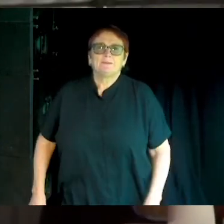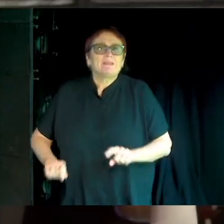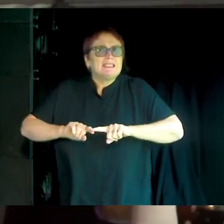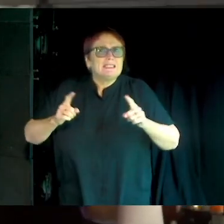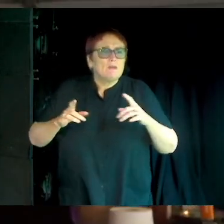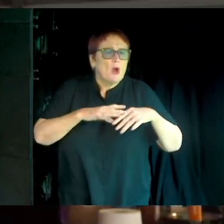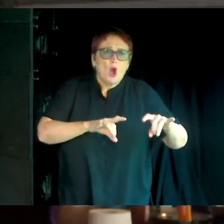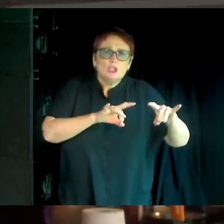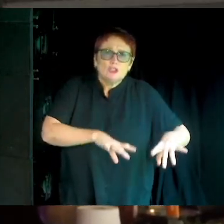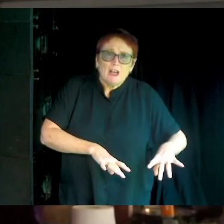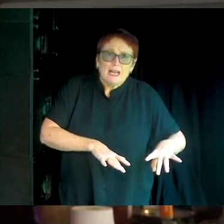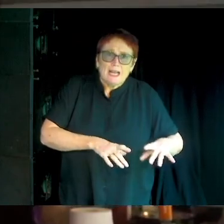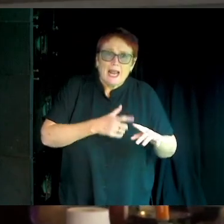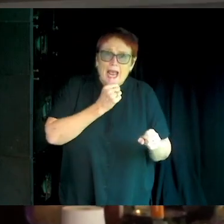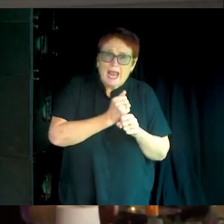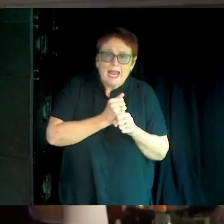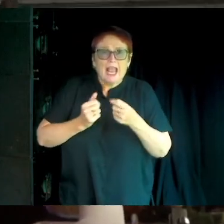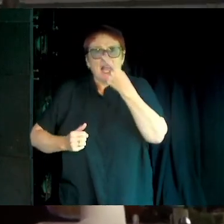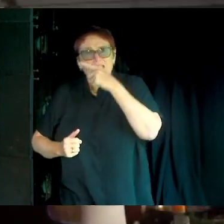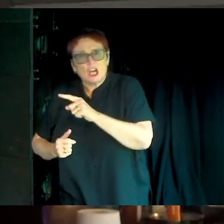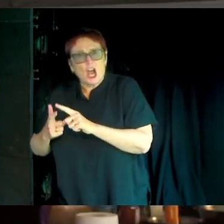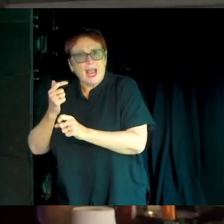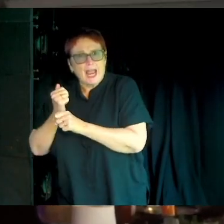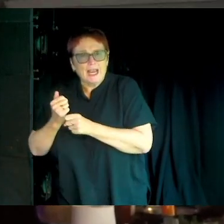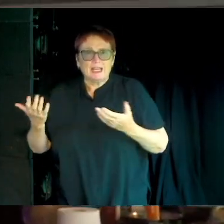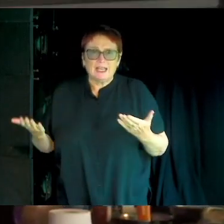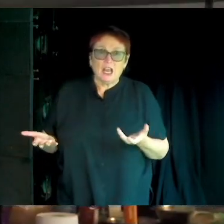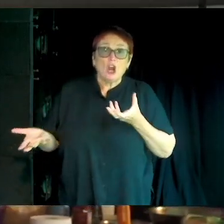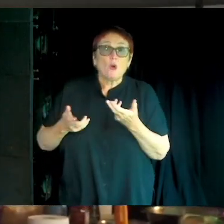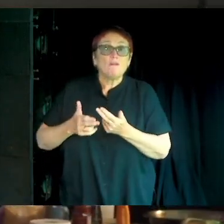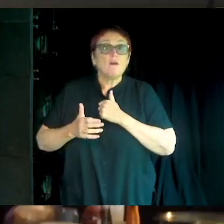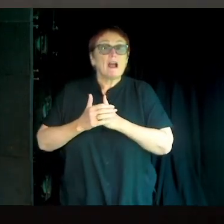Australian fried eggs and Thai fried egg when I cook this dish for my friends they all like